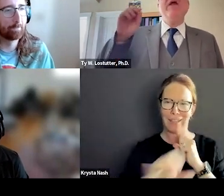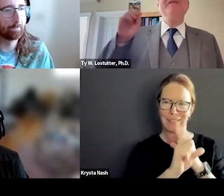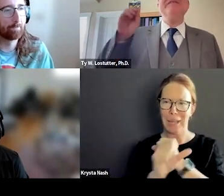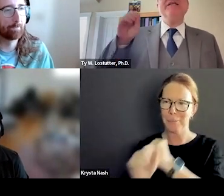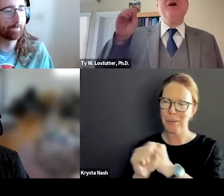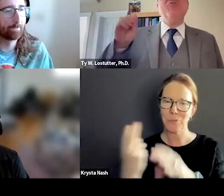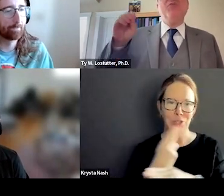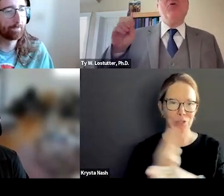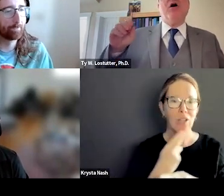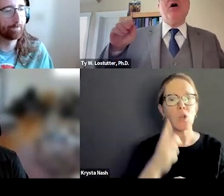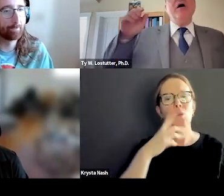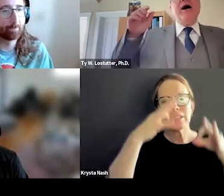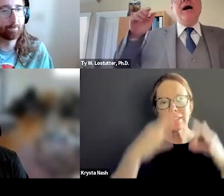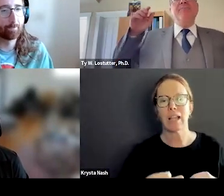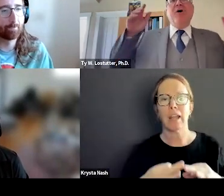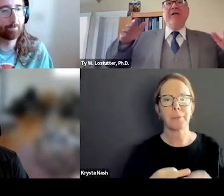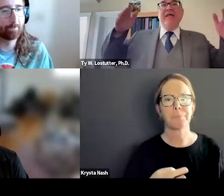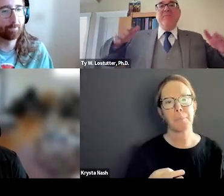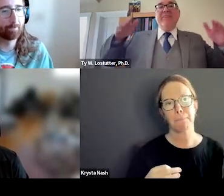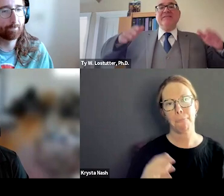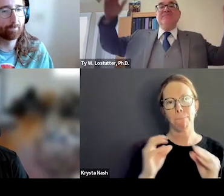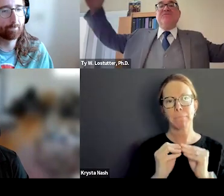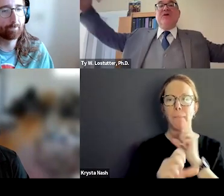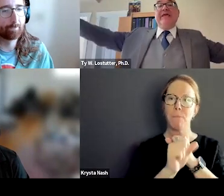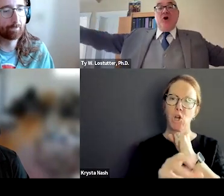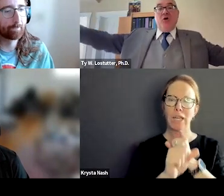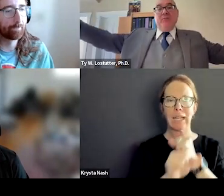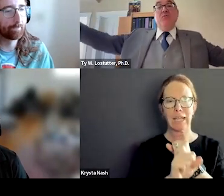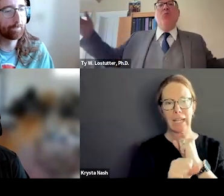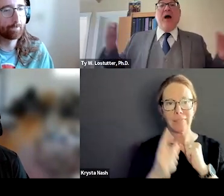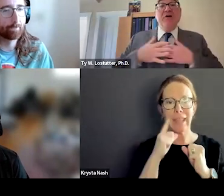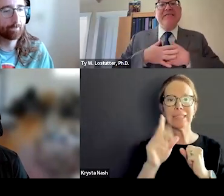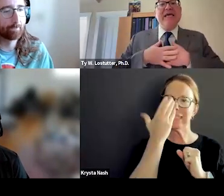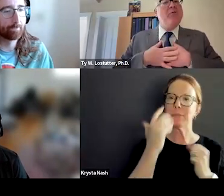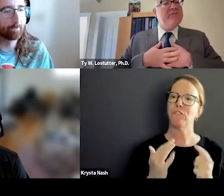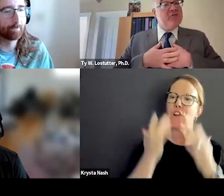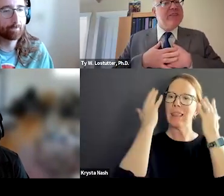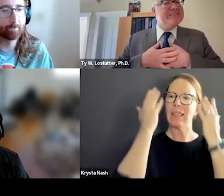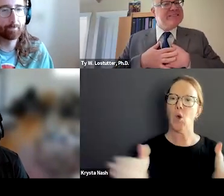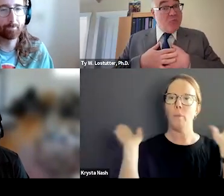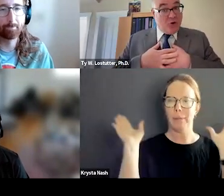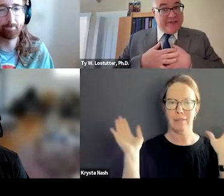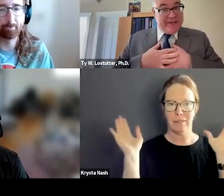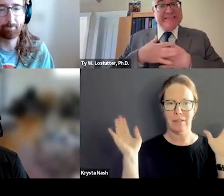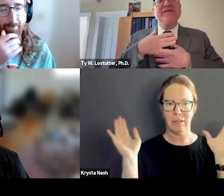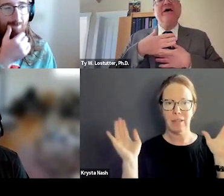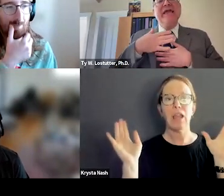We've decided to go with a more, marketing campaign that seems friendly and open. I will say what we have learned that is not work at least.